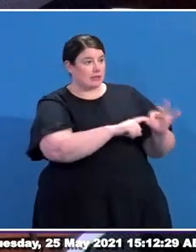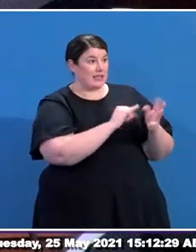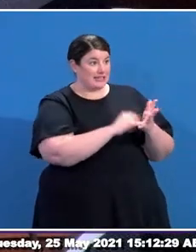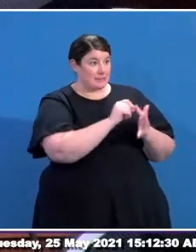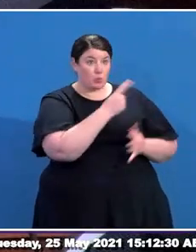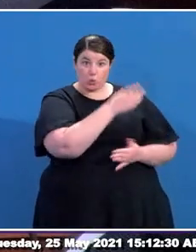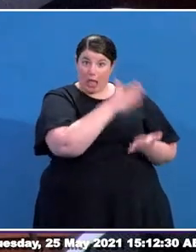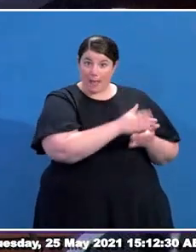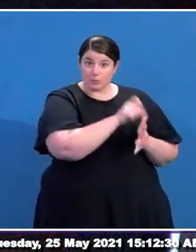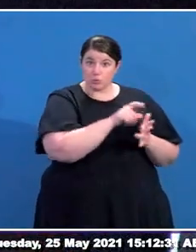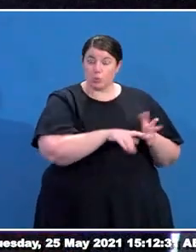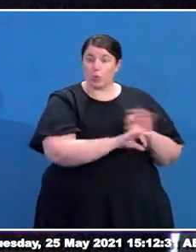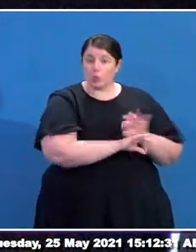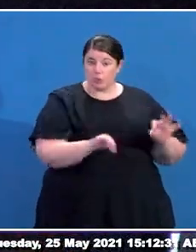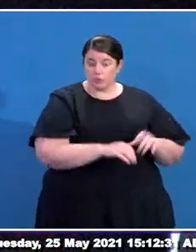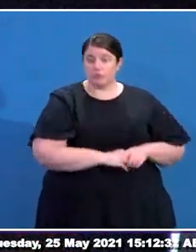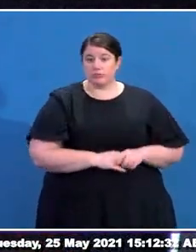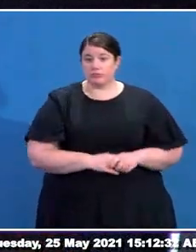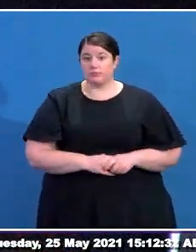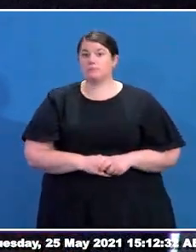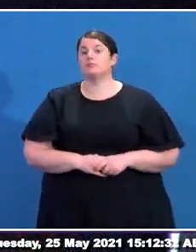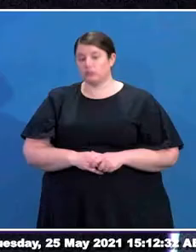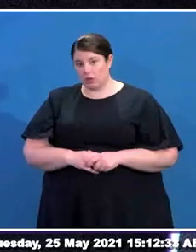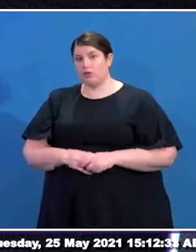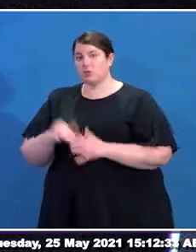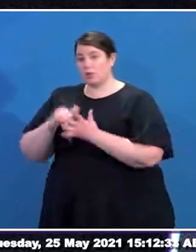If the allegation was relating to SP1, it was put to him.